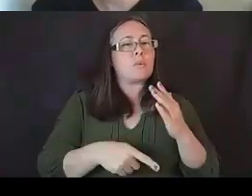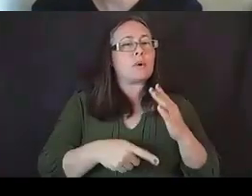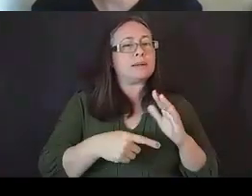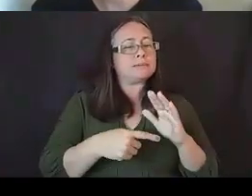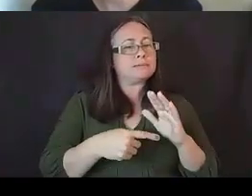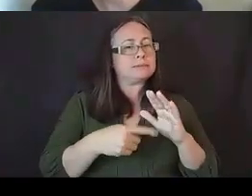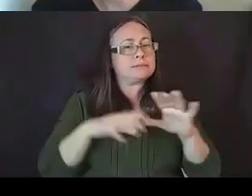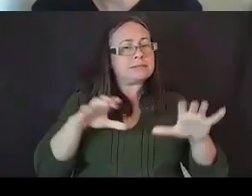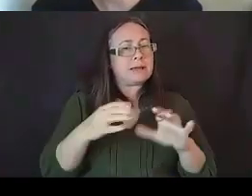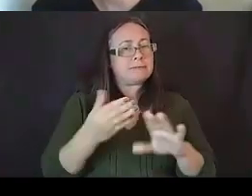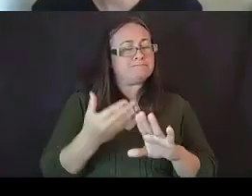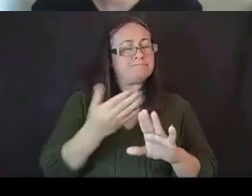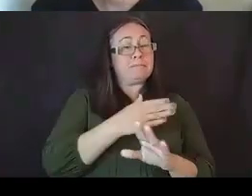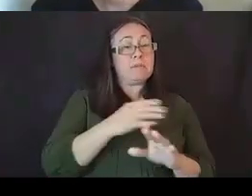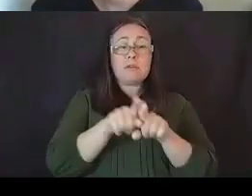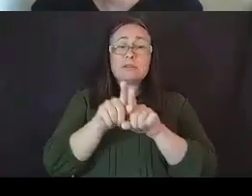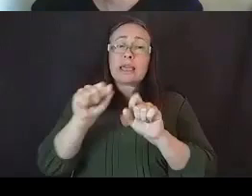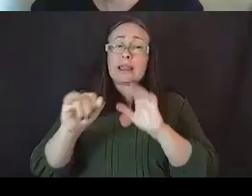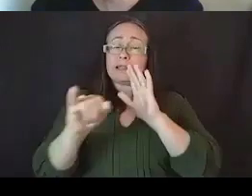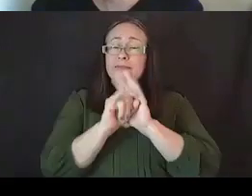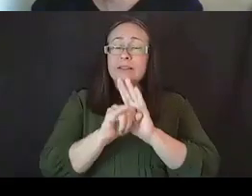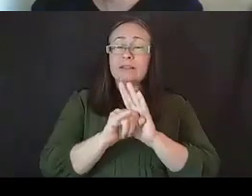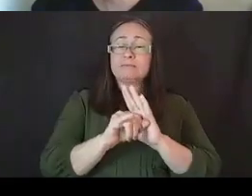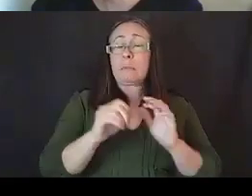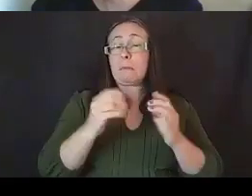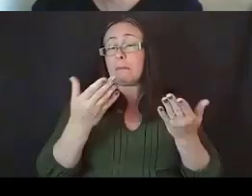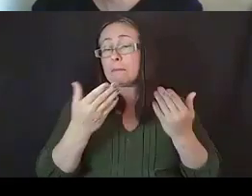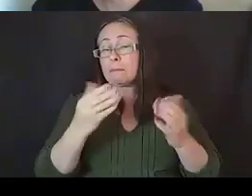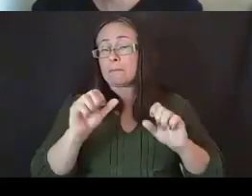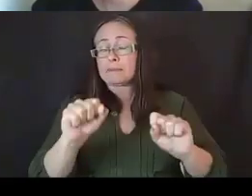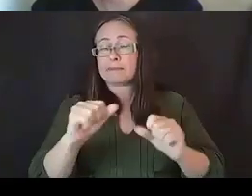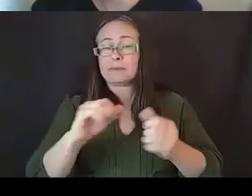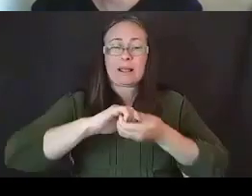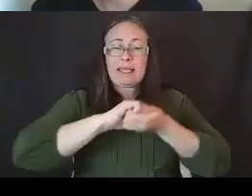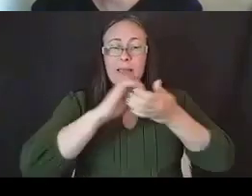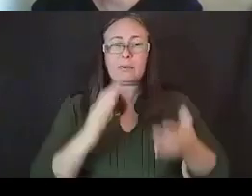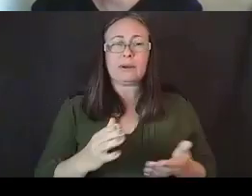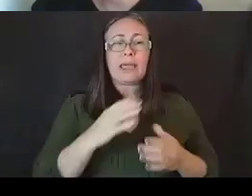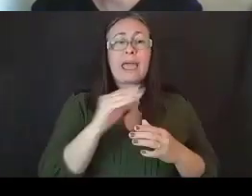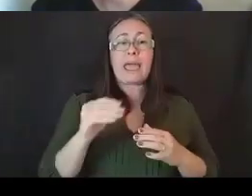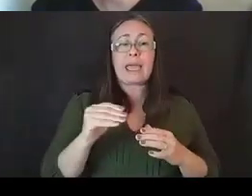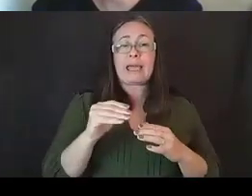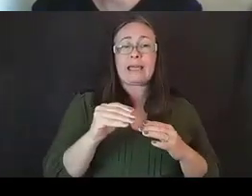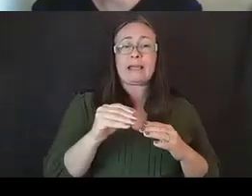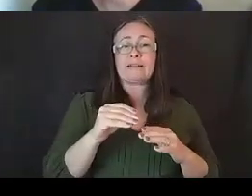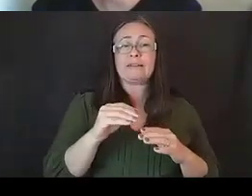you might be interested in working with and find projects awarded earlier under funding opportunity announcements,